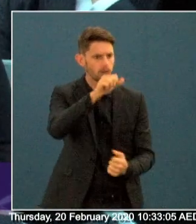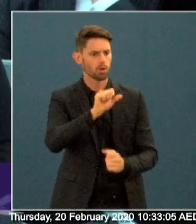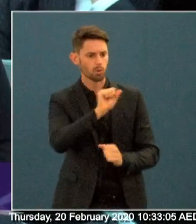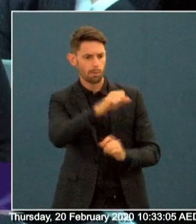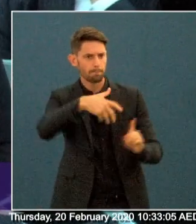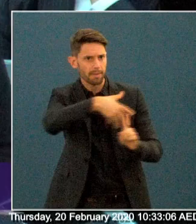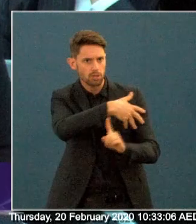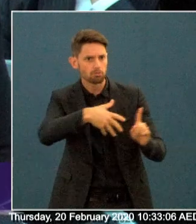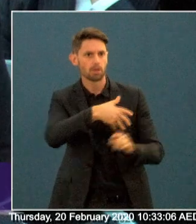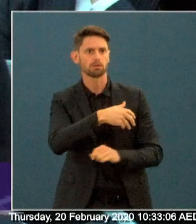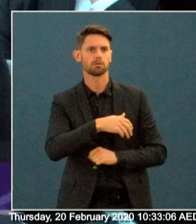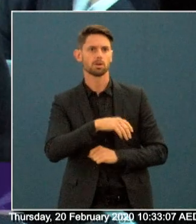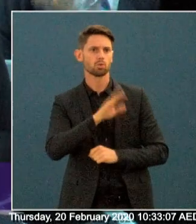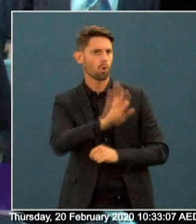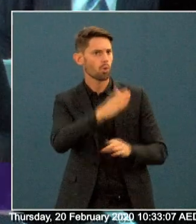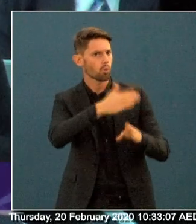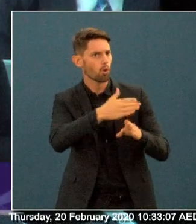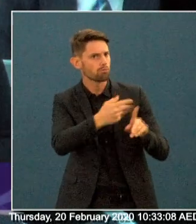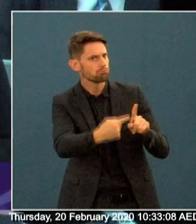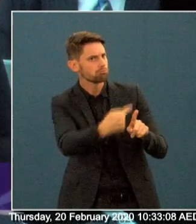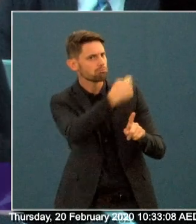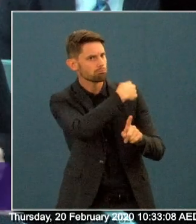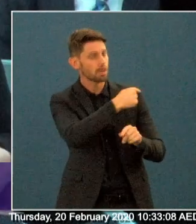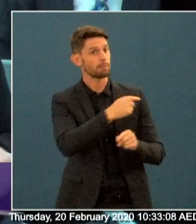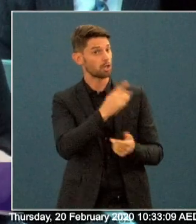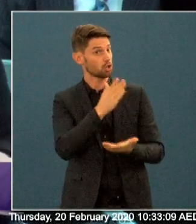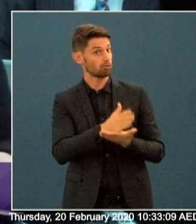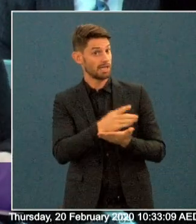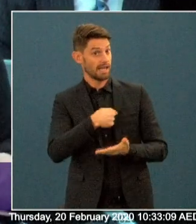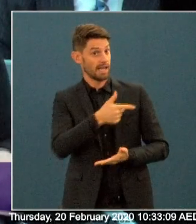But this statement seeks to address a number of issues